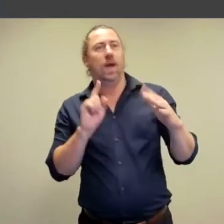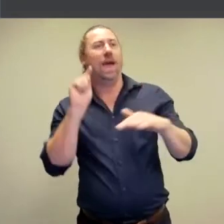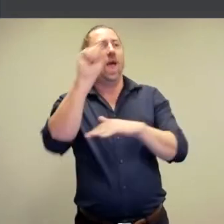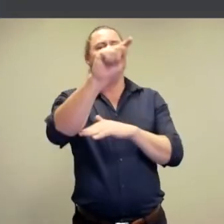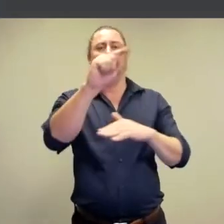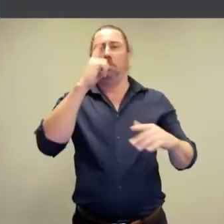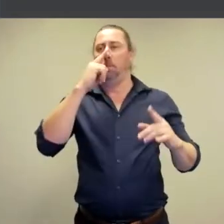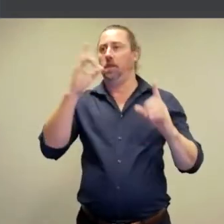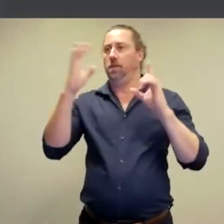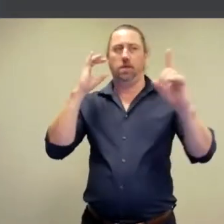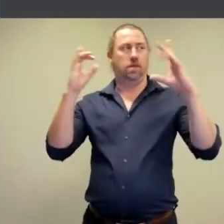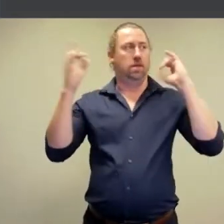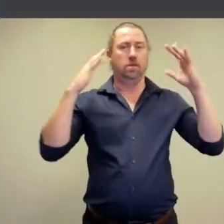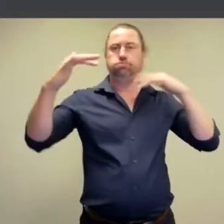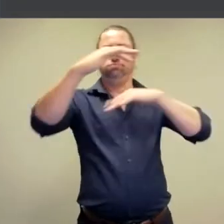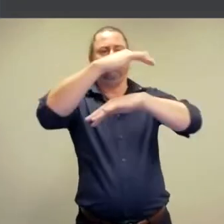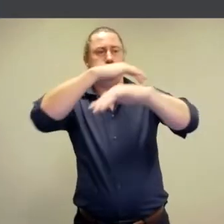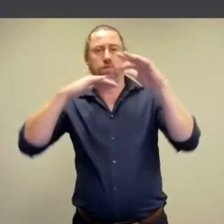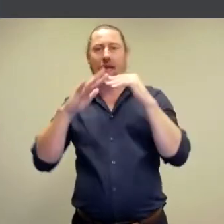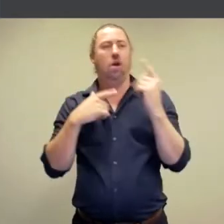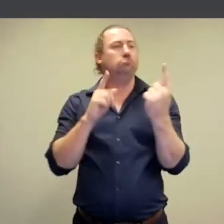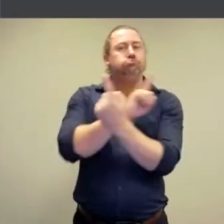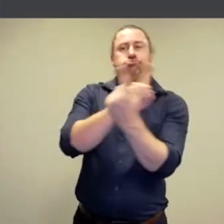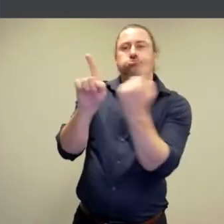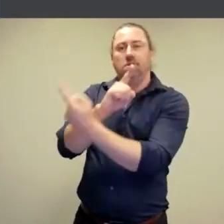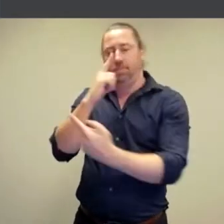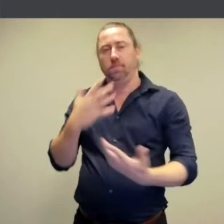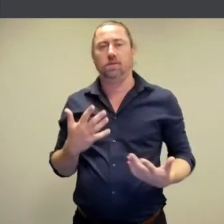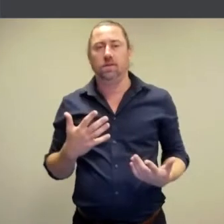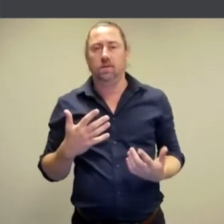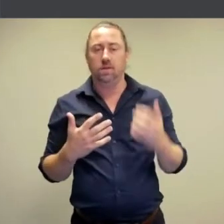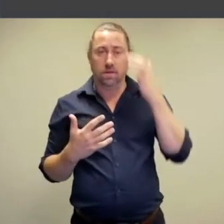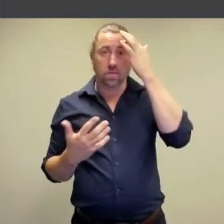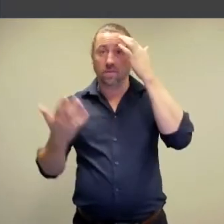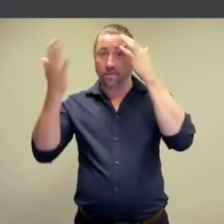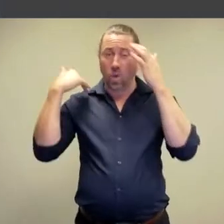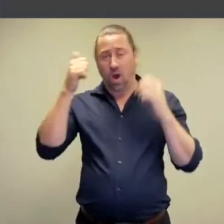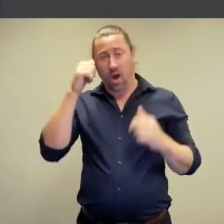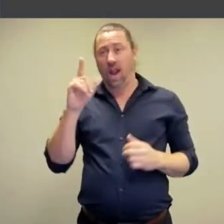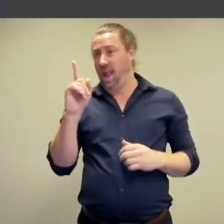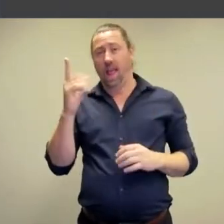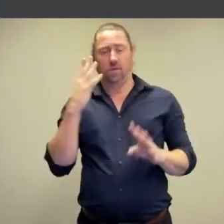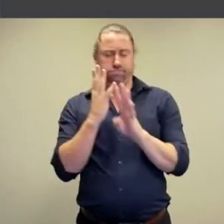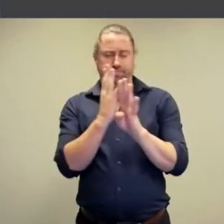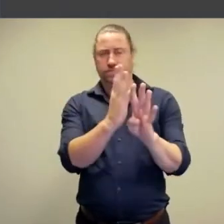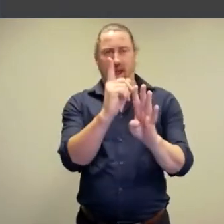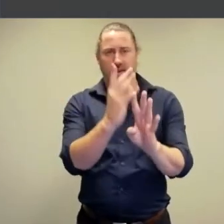and interacting with others. We're now